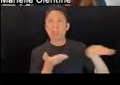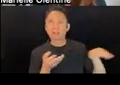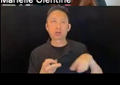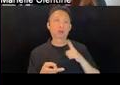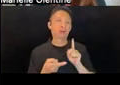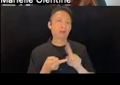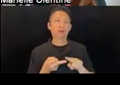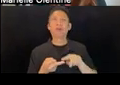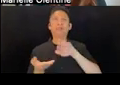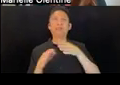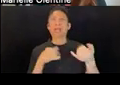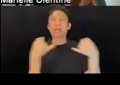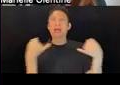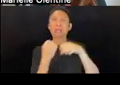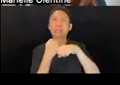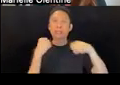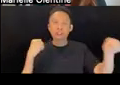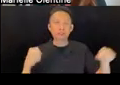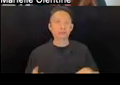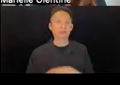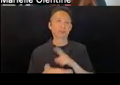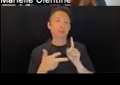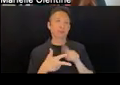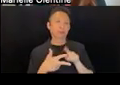So you never know what's going to happen. That was